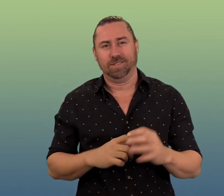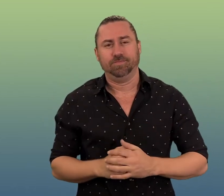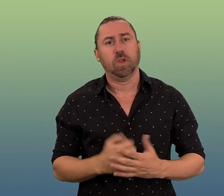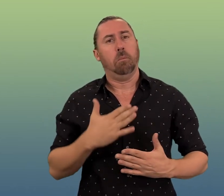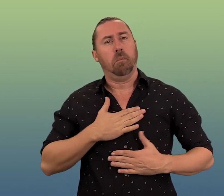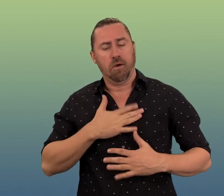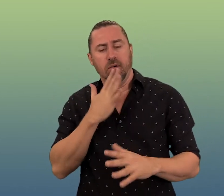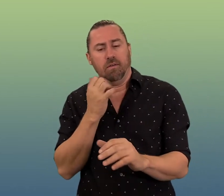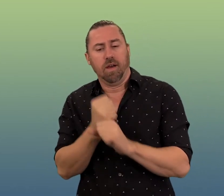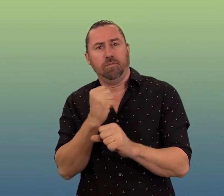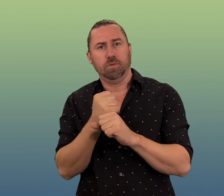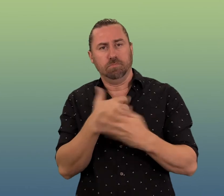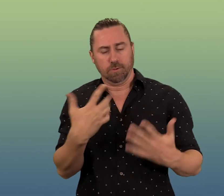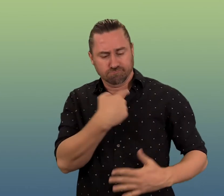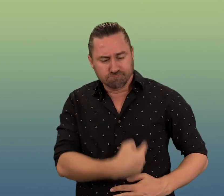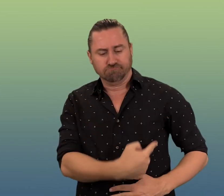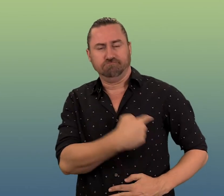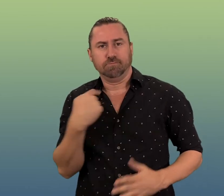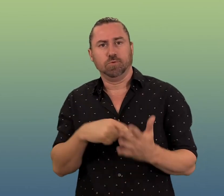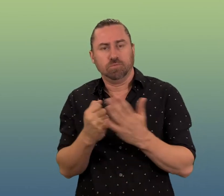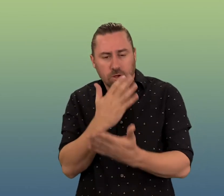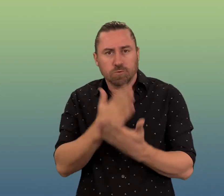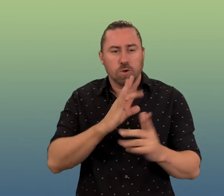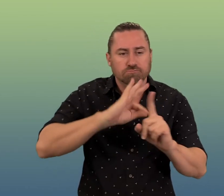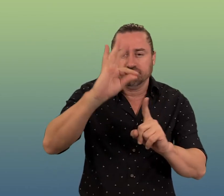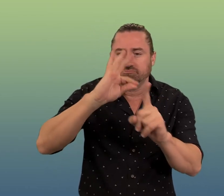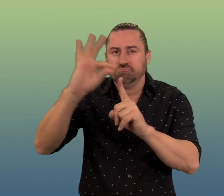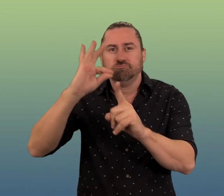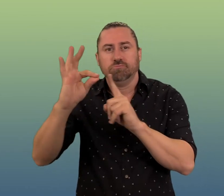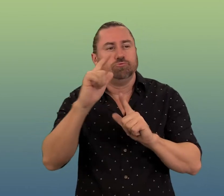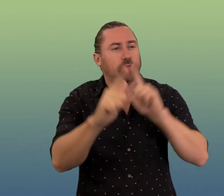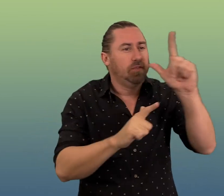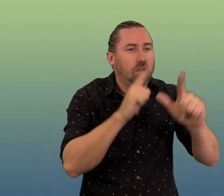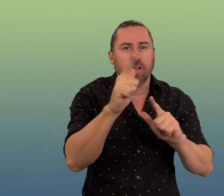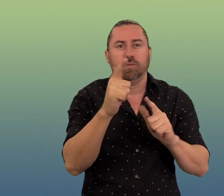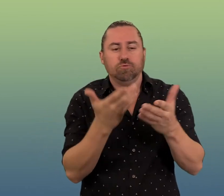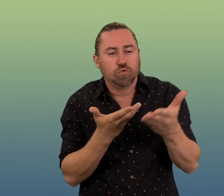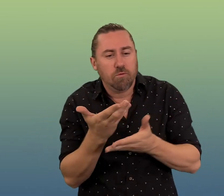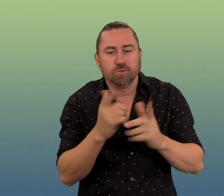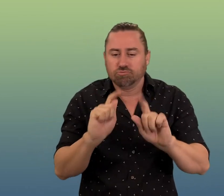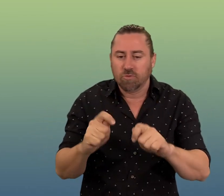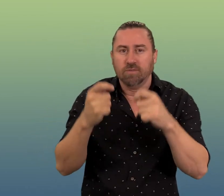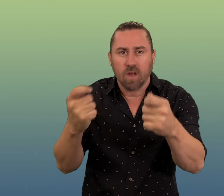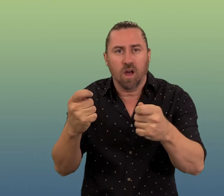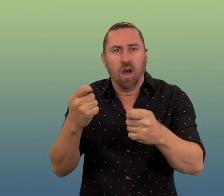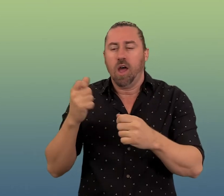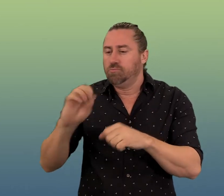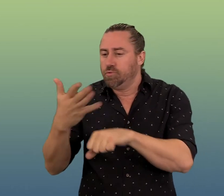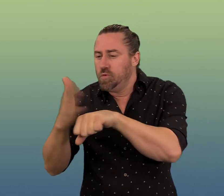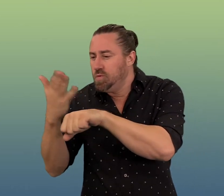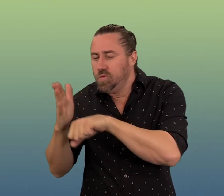And my government is committed to improving Queensland's transport products, services, information and infrastructure for all.